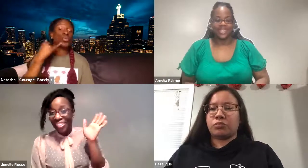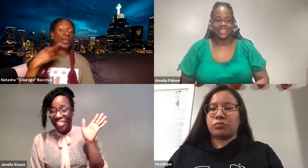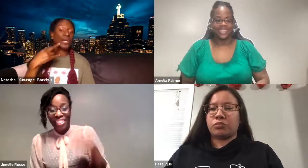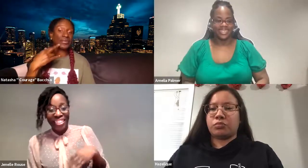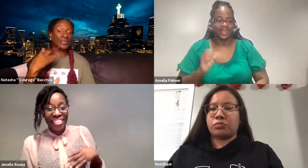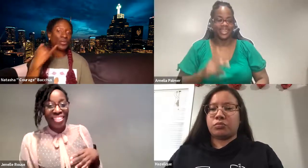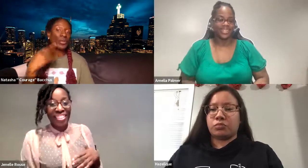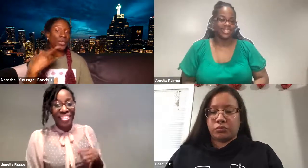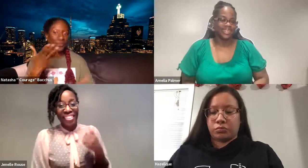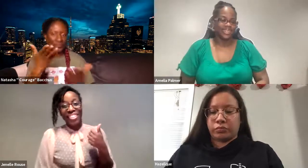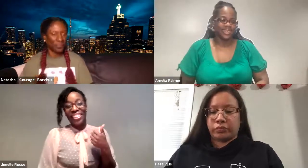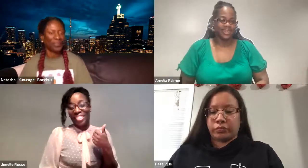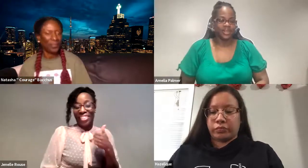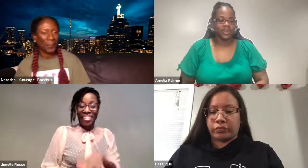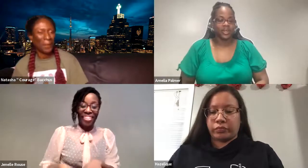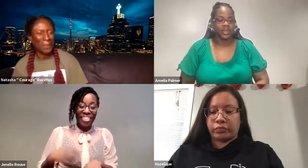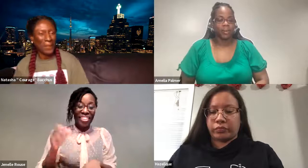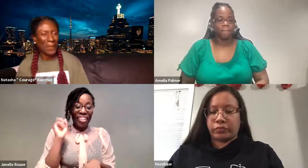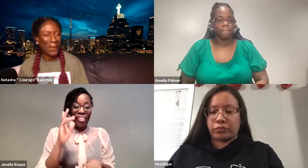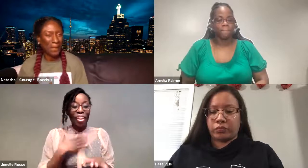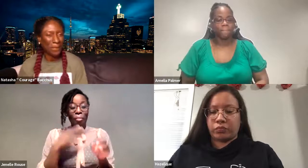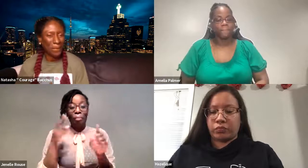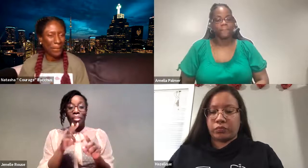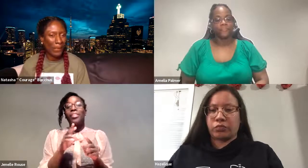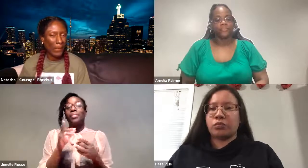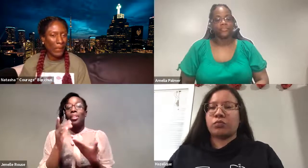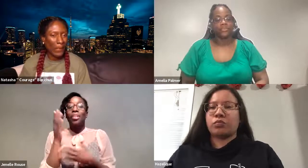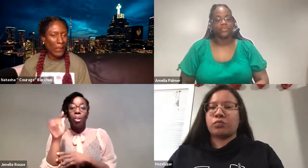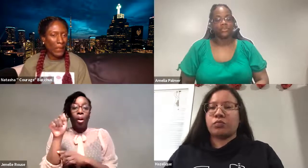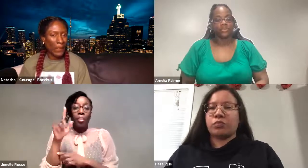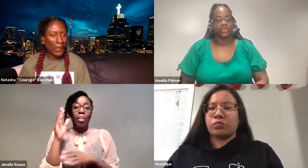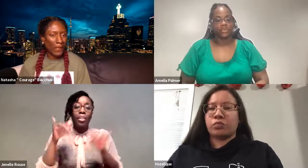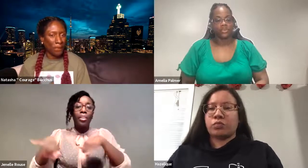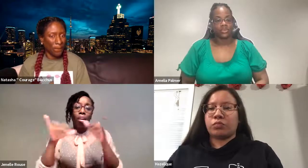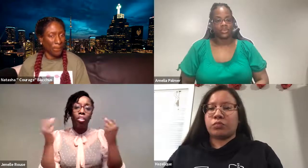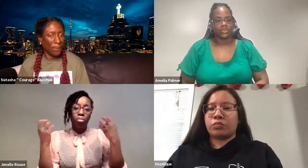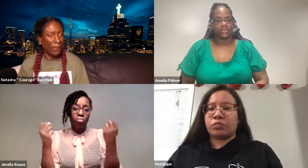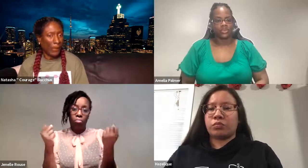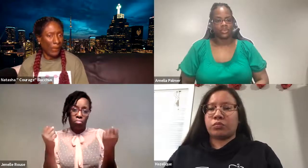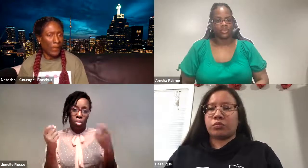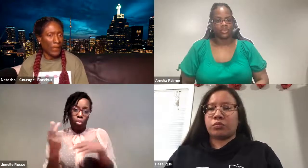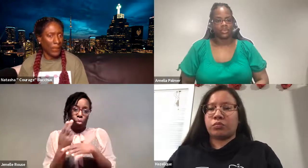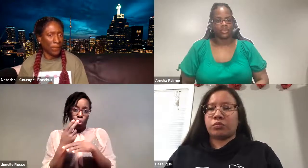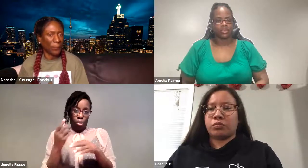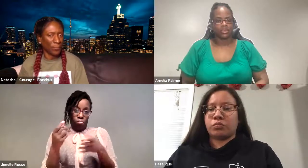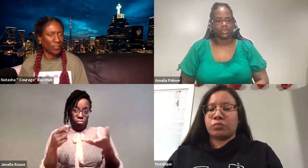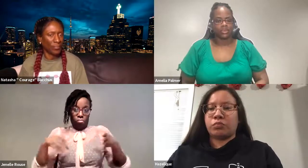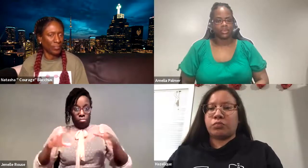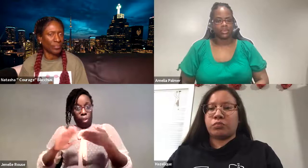jenelle speaking, i can go first. okay well my perspective is that obviously